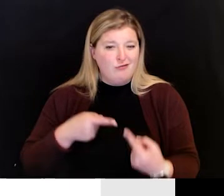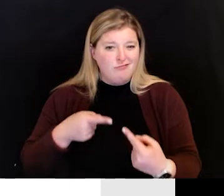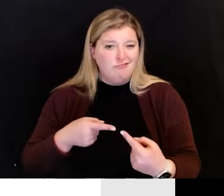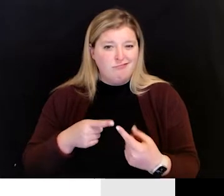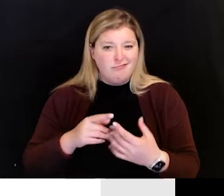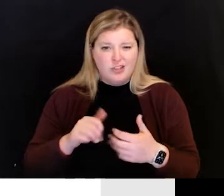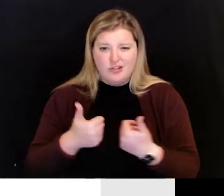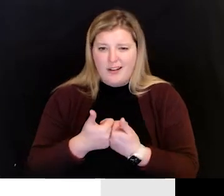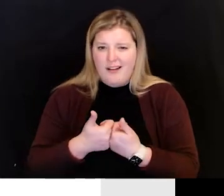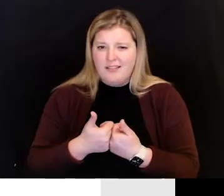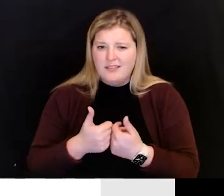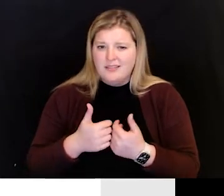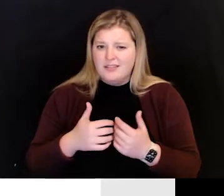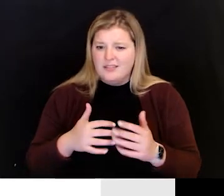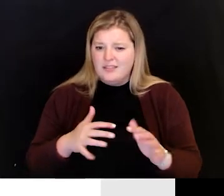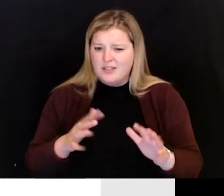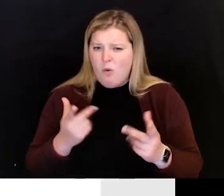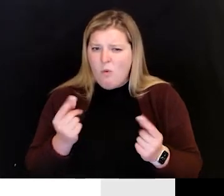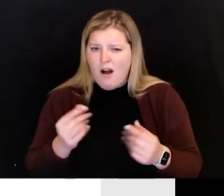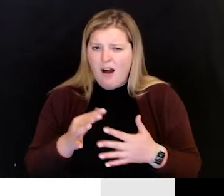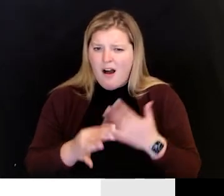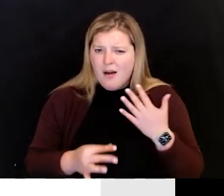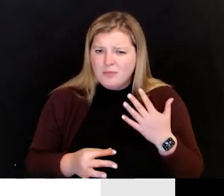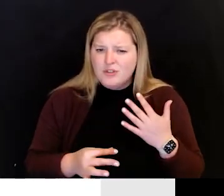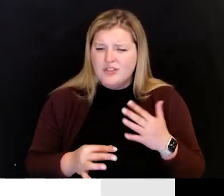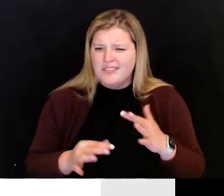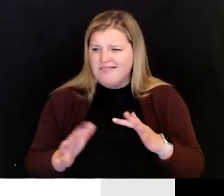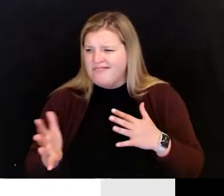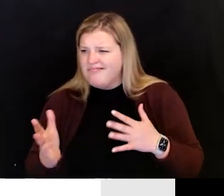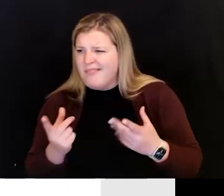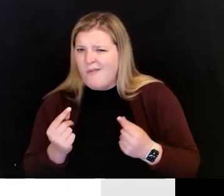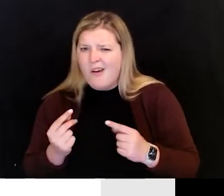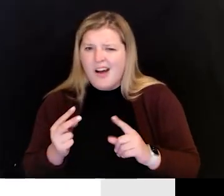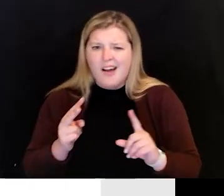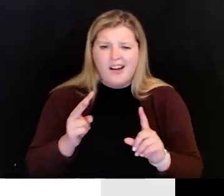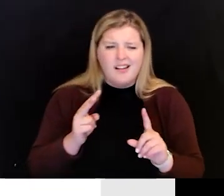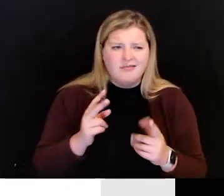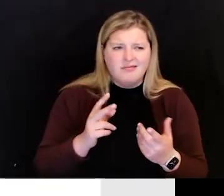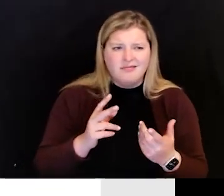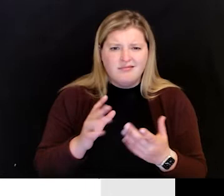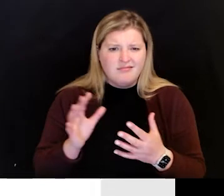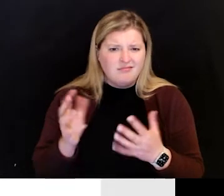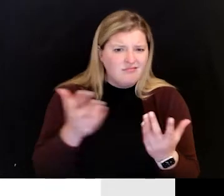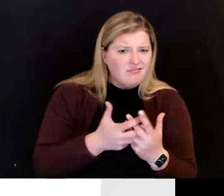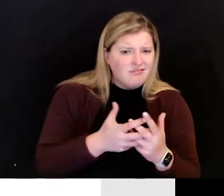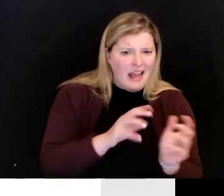all of the options are and what really applies to the application that we're building at the time.